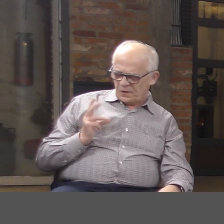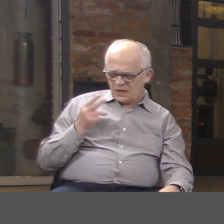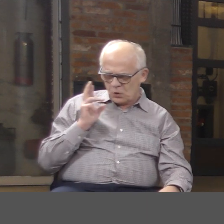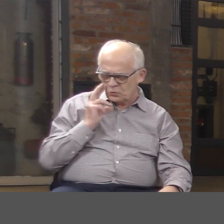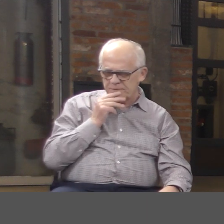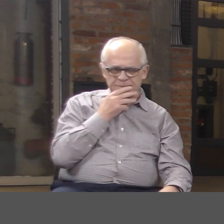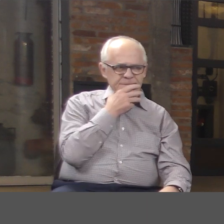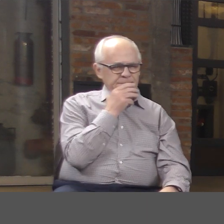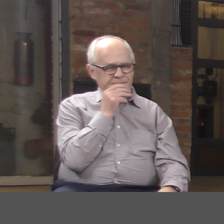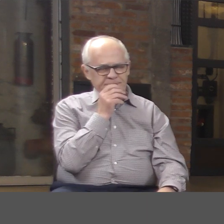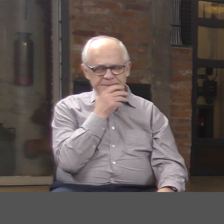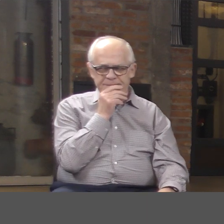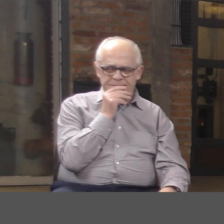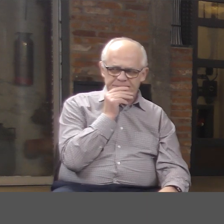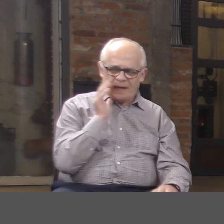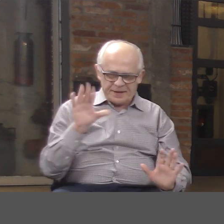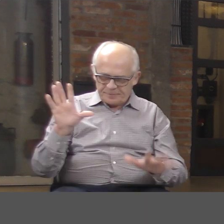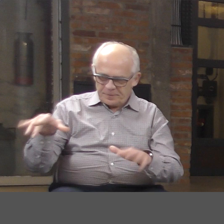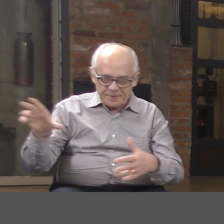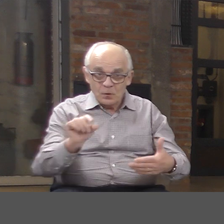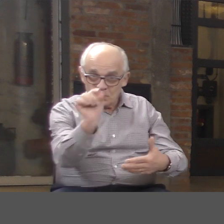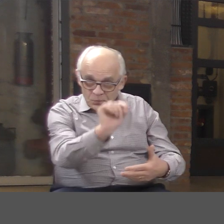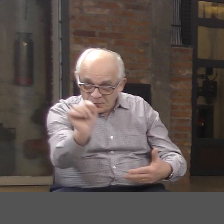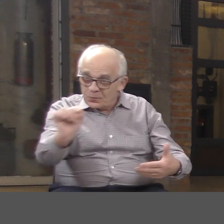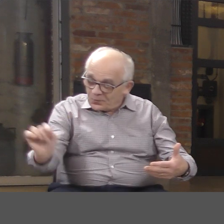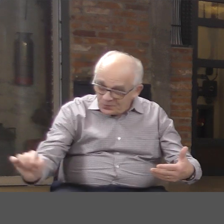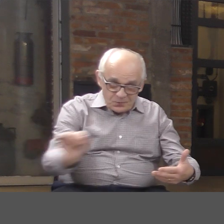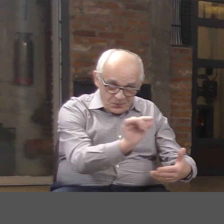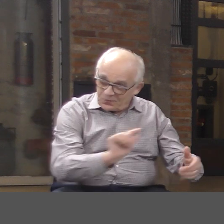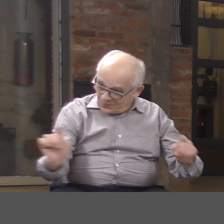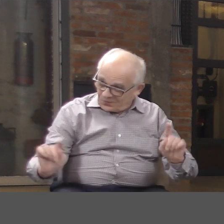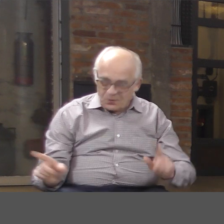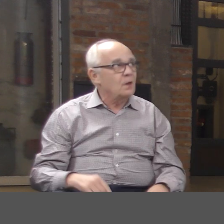whether that person understands or doesn't understand. And so they further explained.